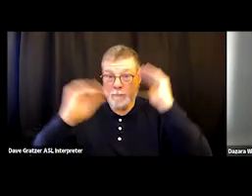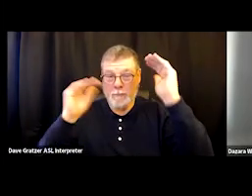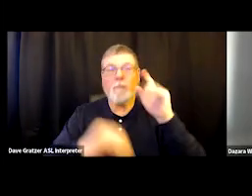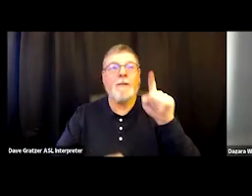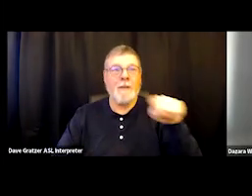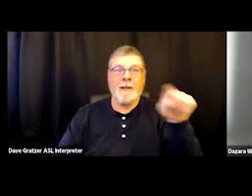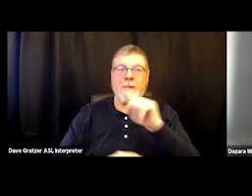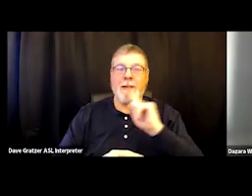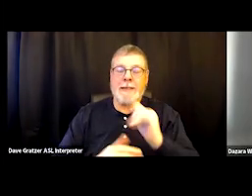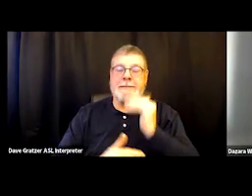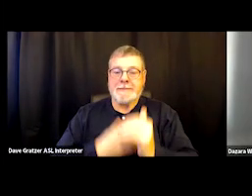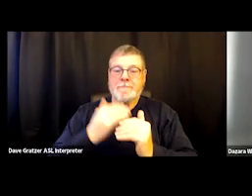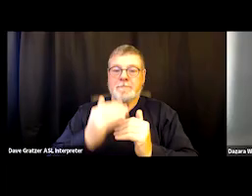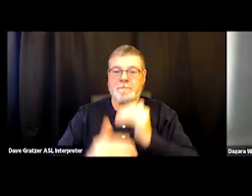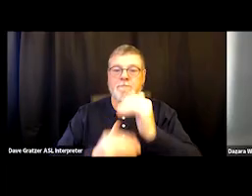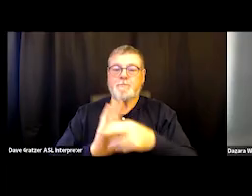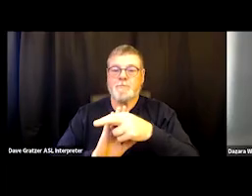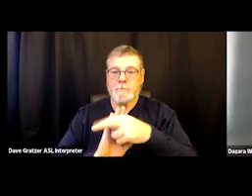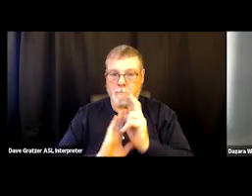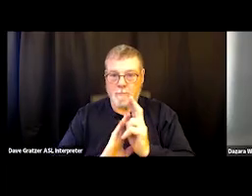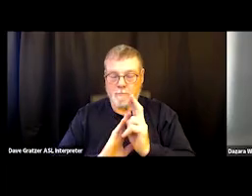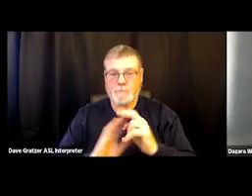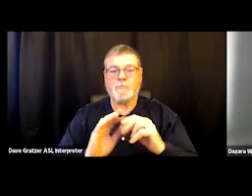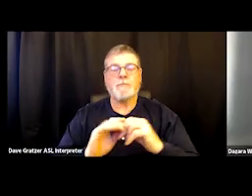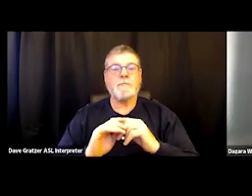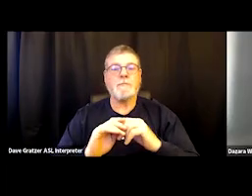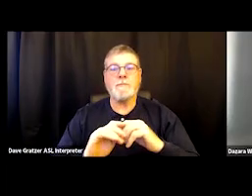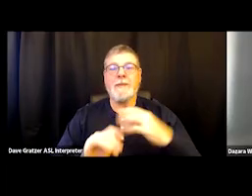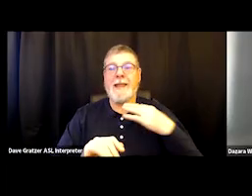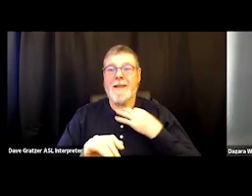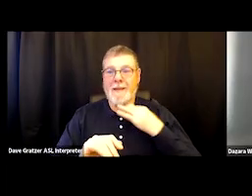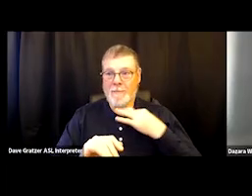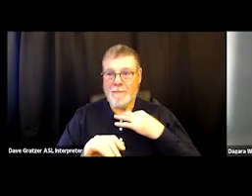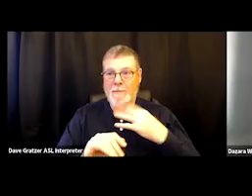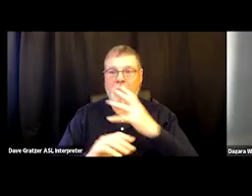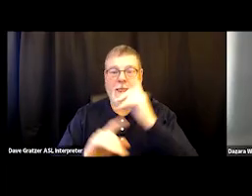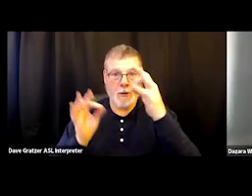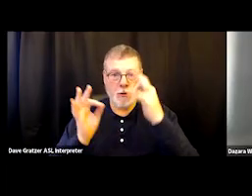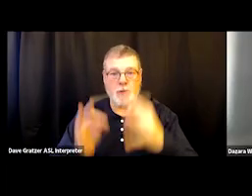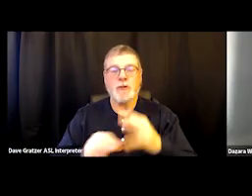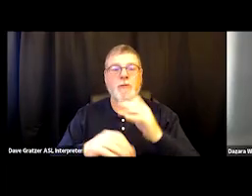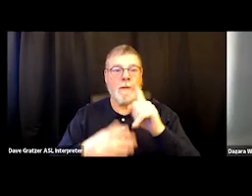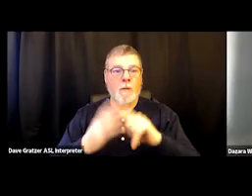in which Social Security reviews applications and determines their eligibility for payment